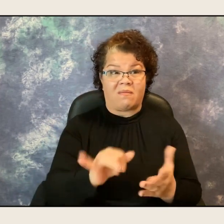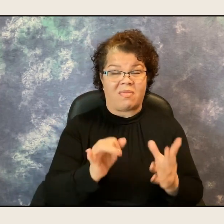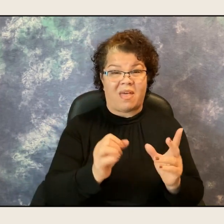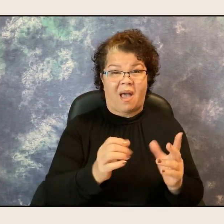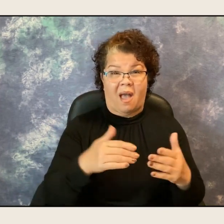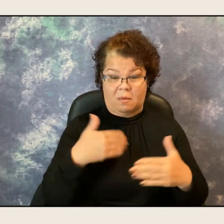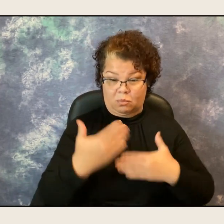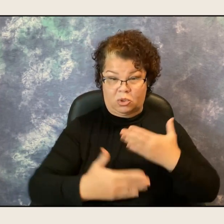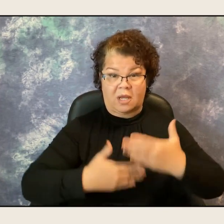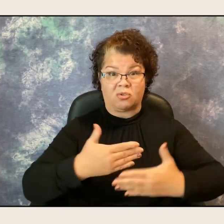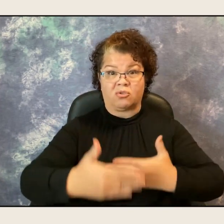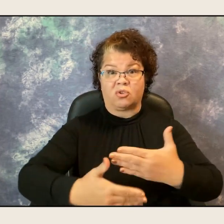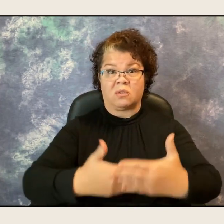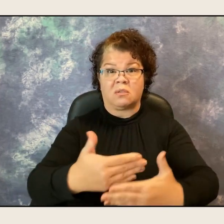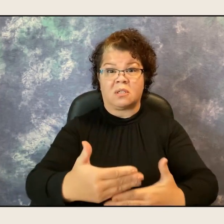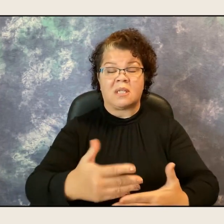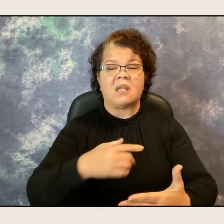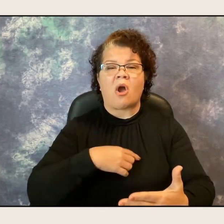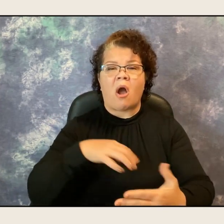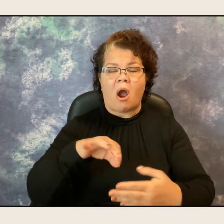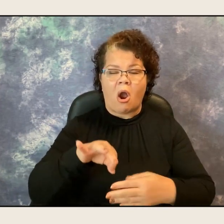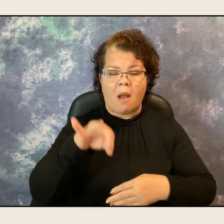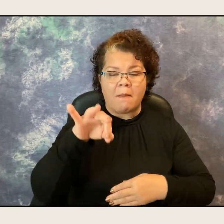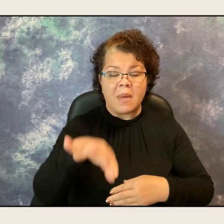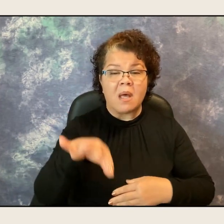are drops in the bucket toward vocalizing